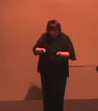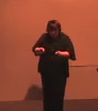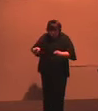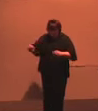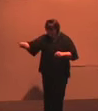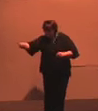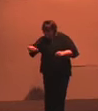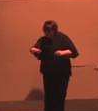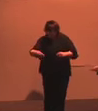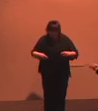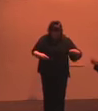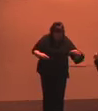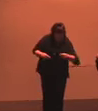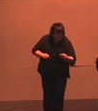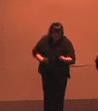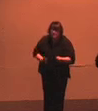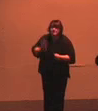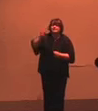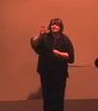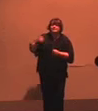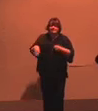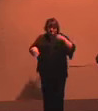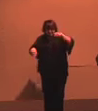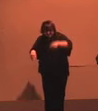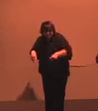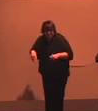and experience inside and outside and outside, inside.